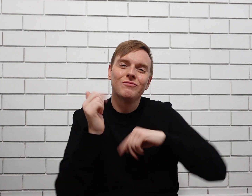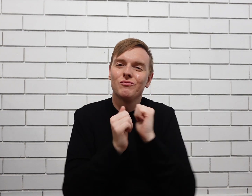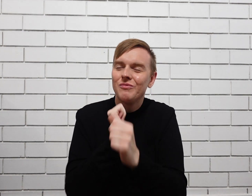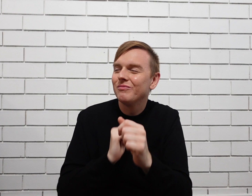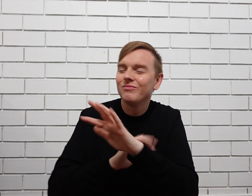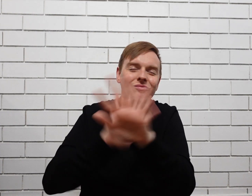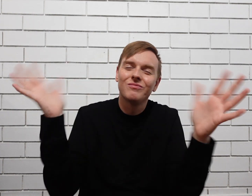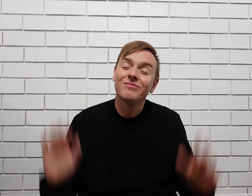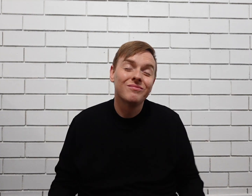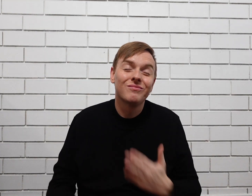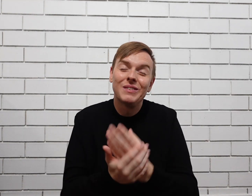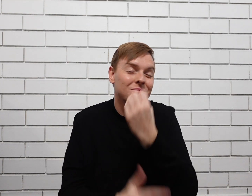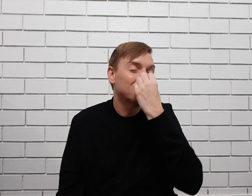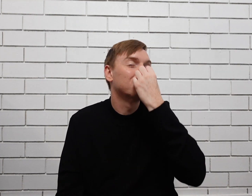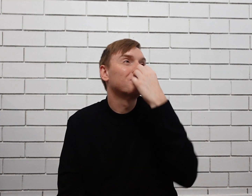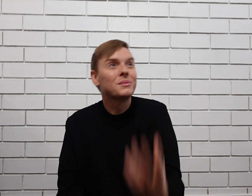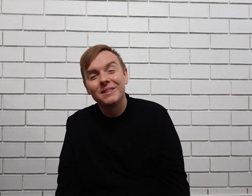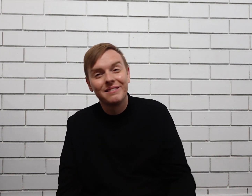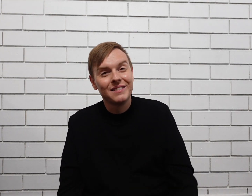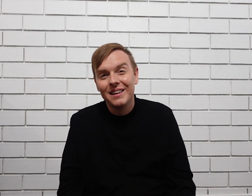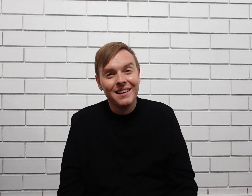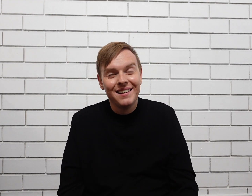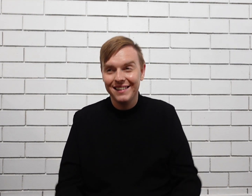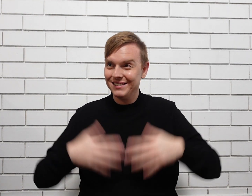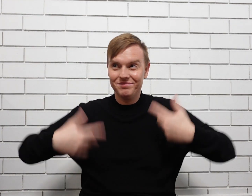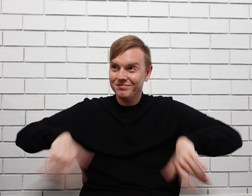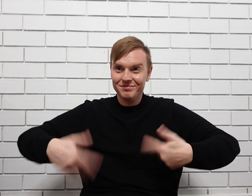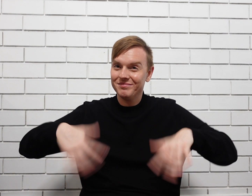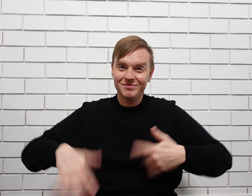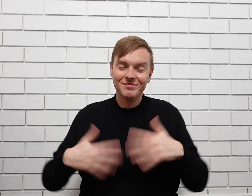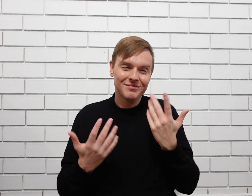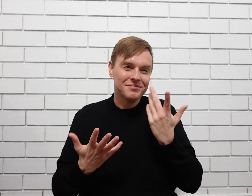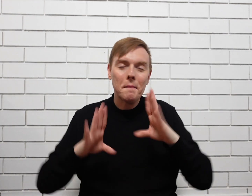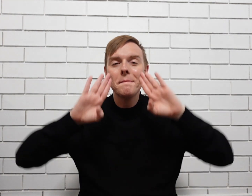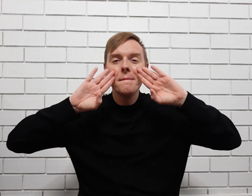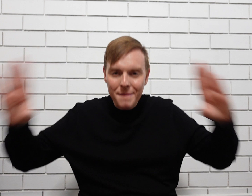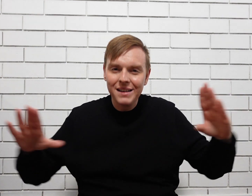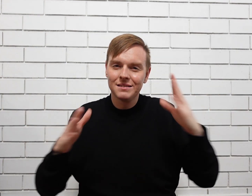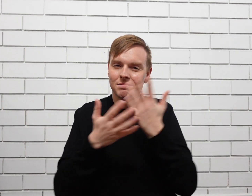It's really beautiful. Wow. It's amazing how